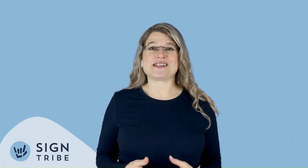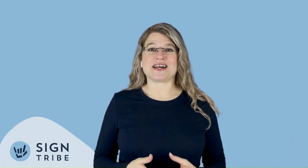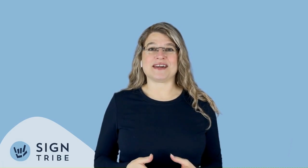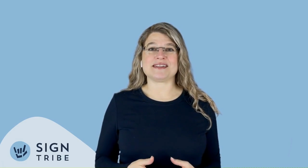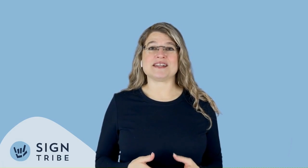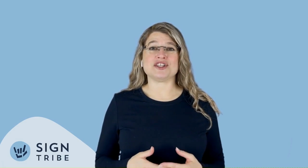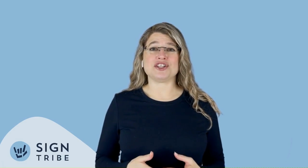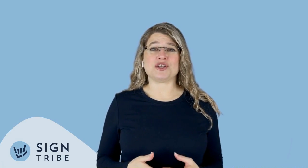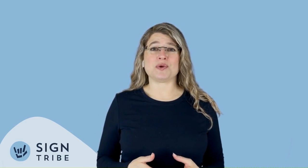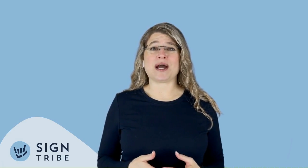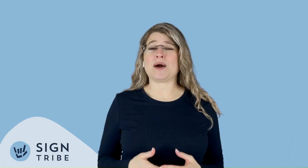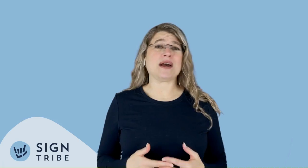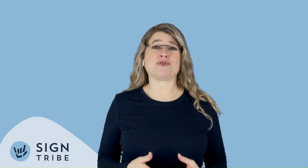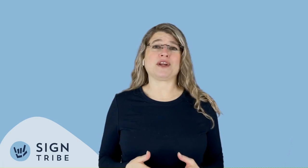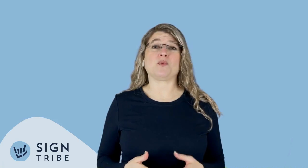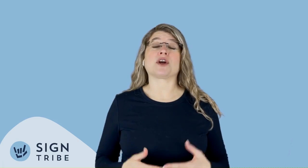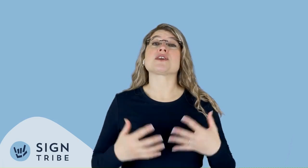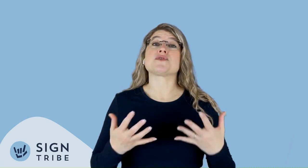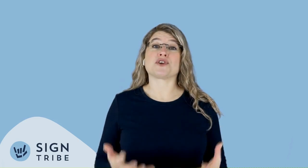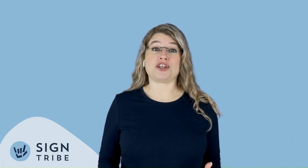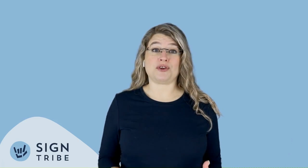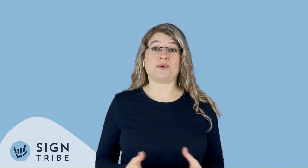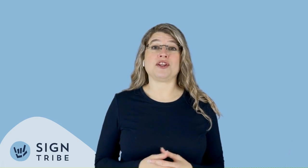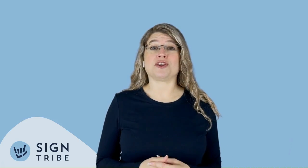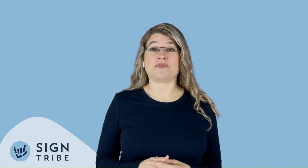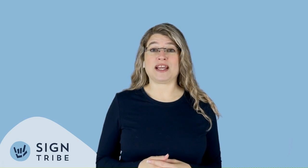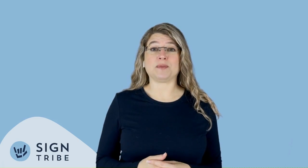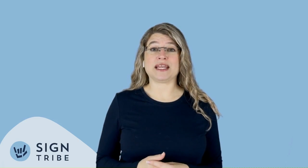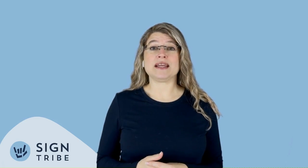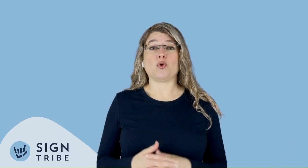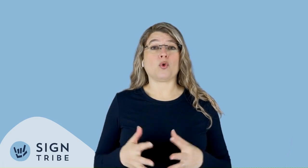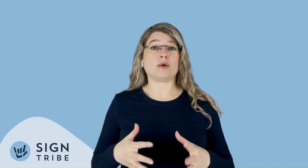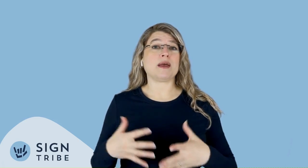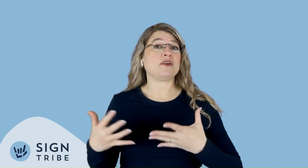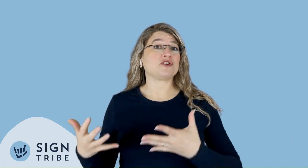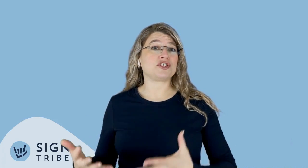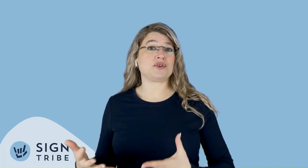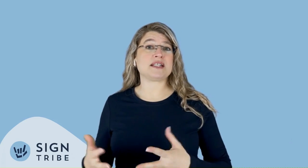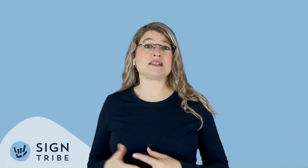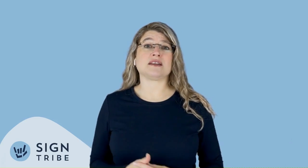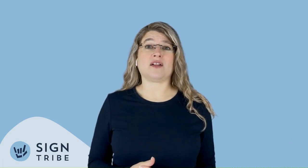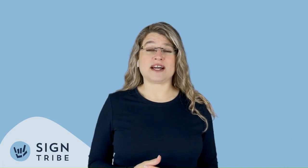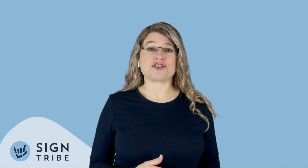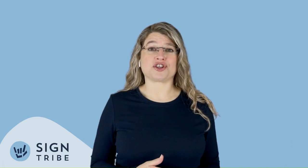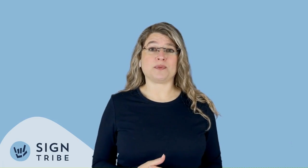signs and do however it works for you and your family or maybe your students in the classroom.